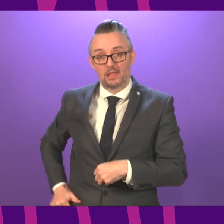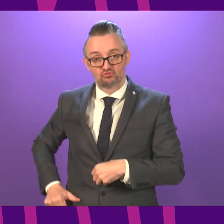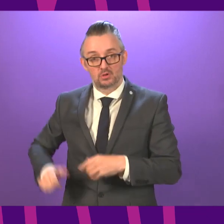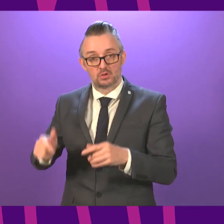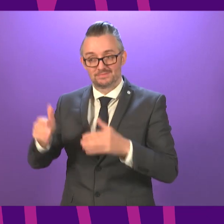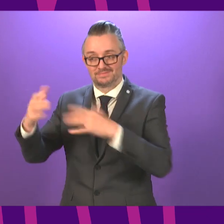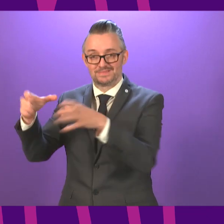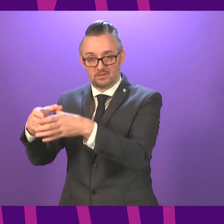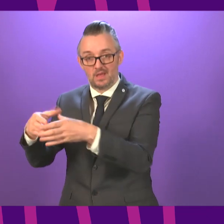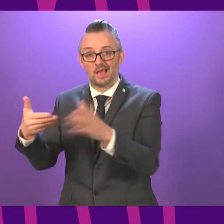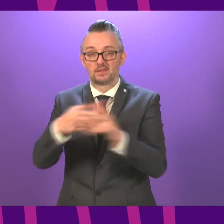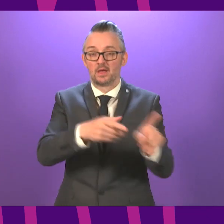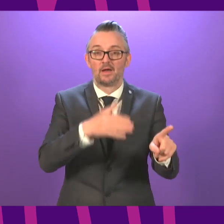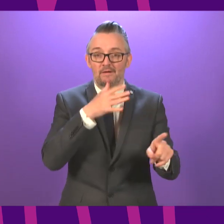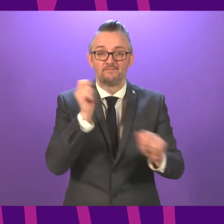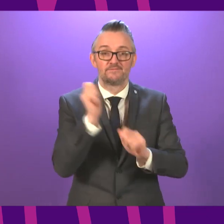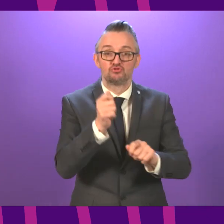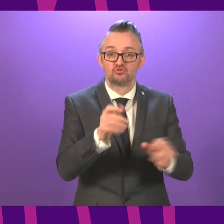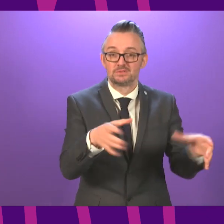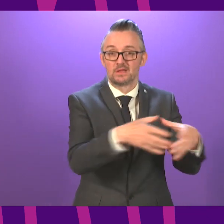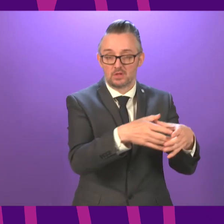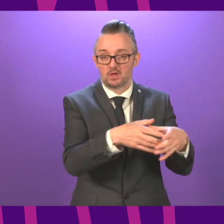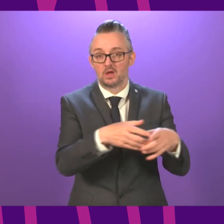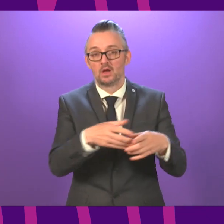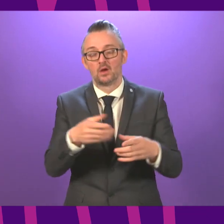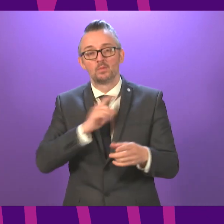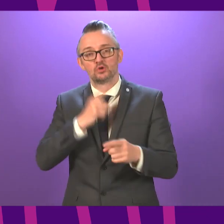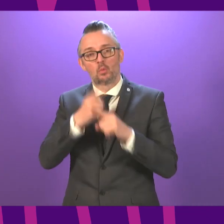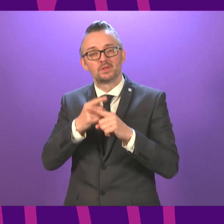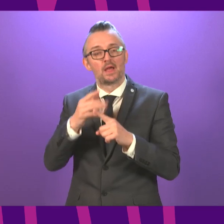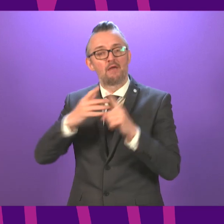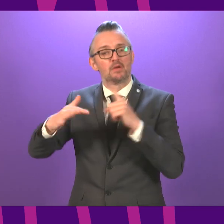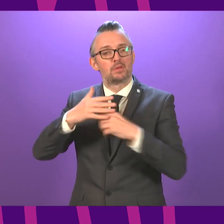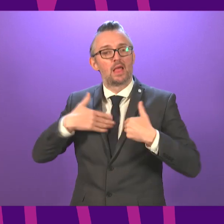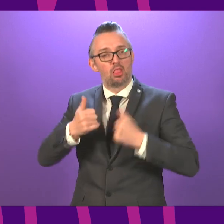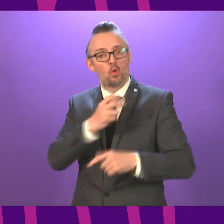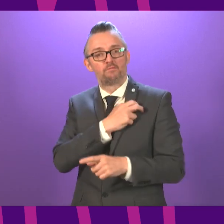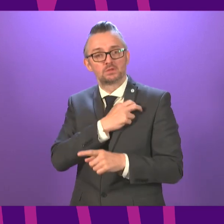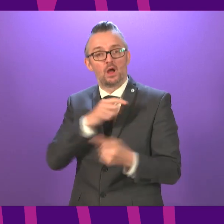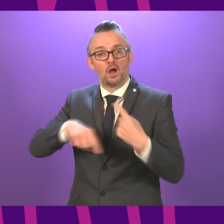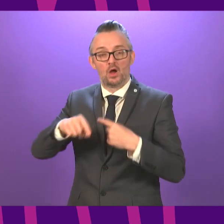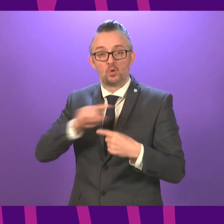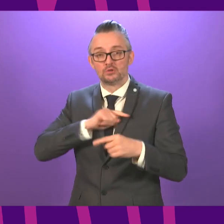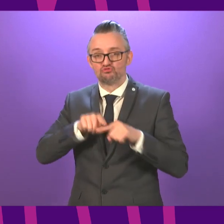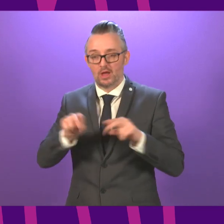The environmental health officers issue that I mentioned is important—reducing the bureaucracy as much as we can is important,